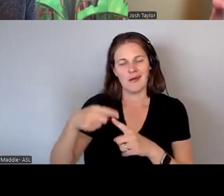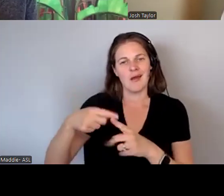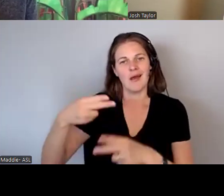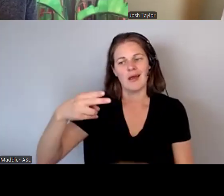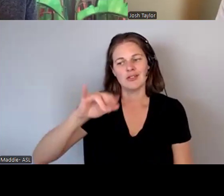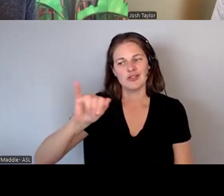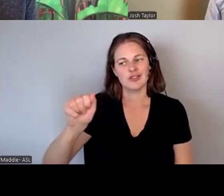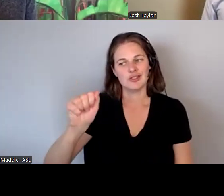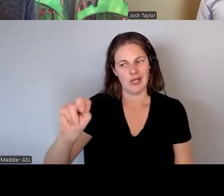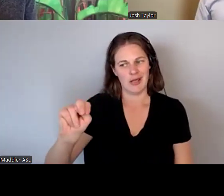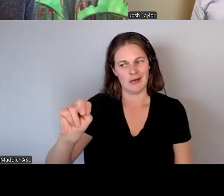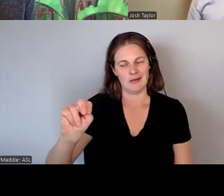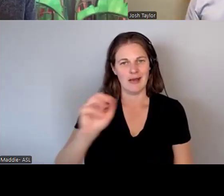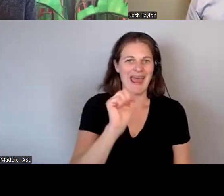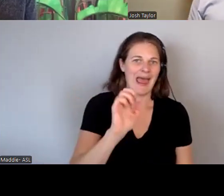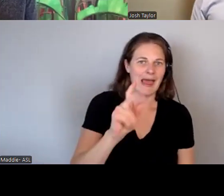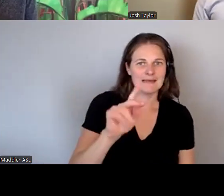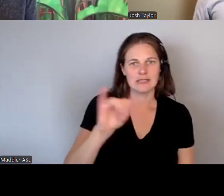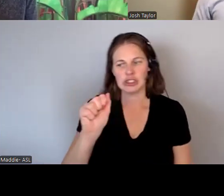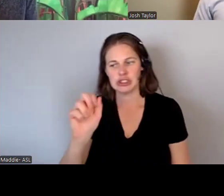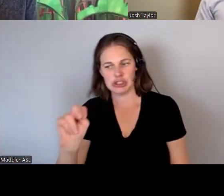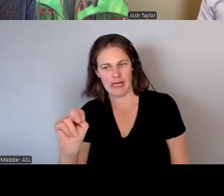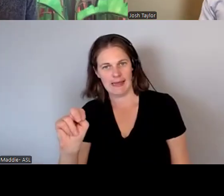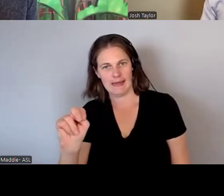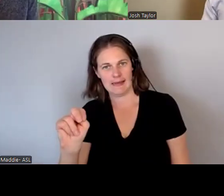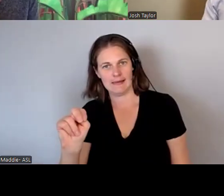Ask JAN, and they have a lot of videos